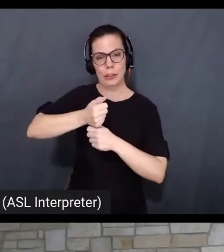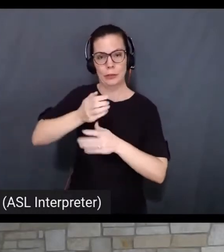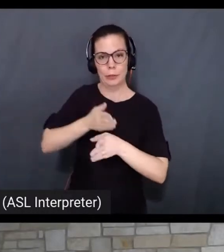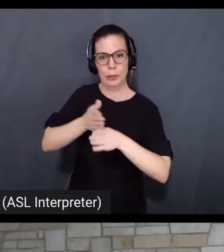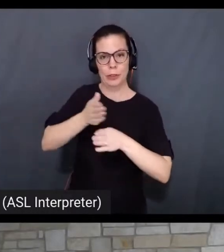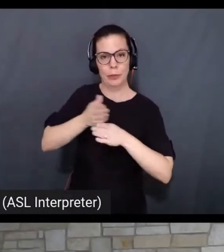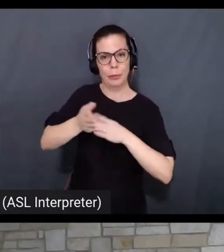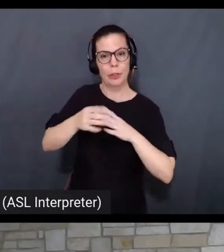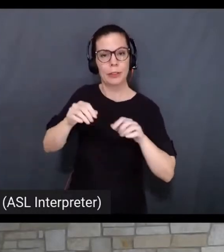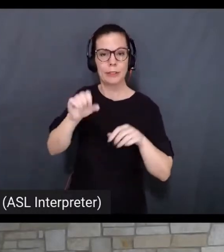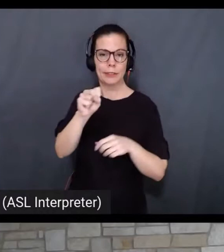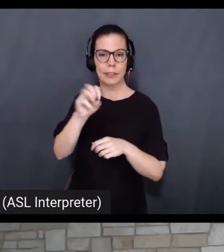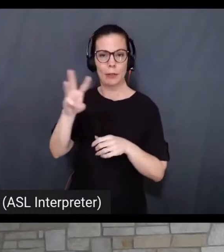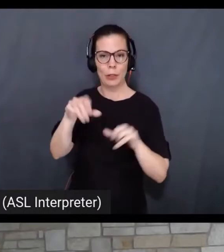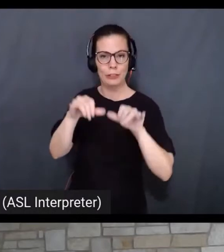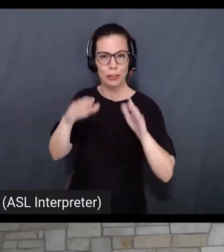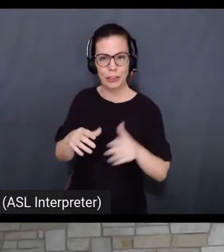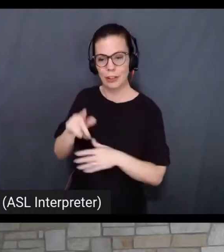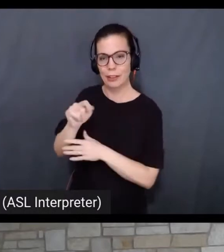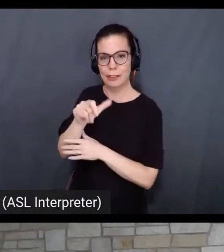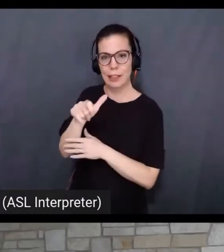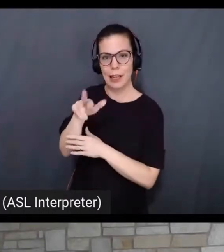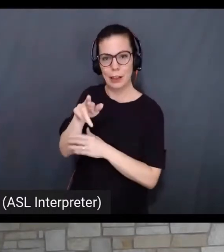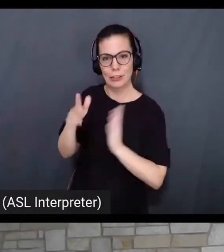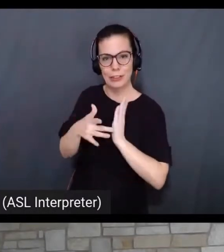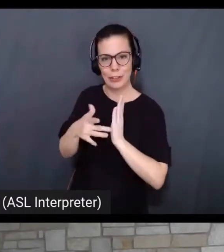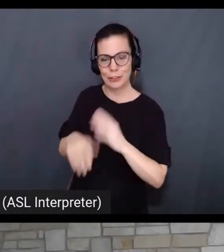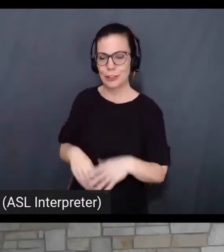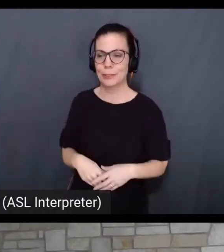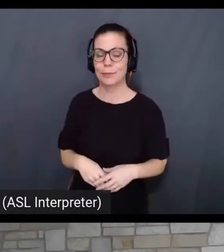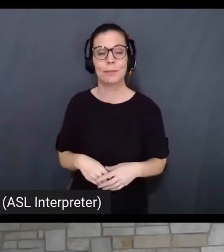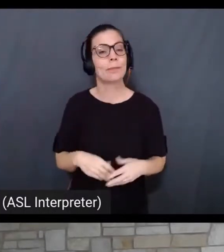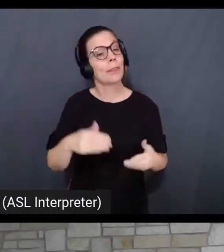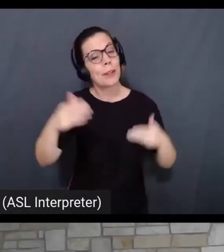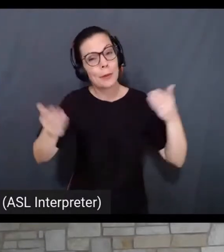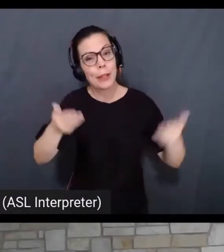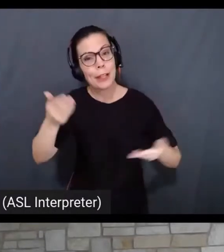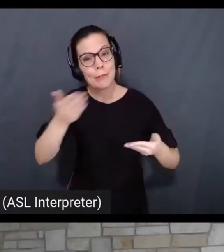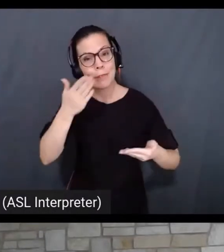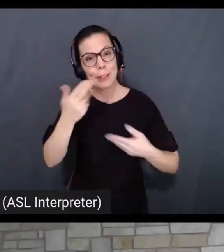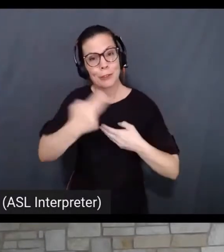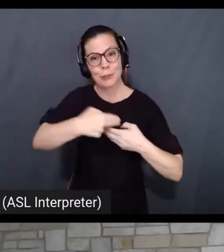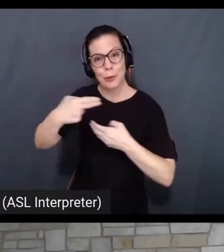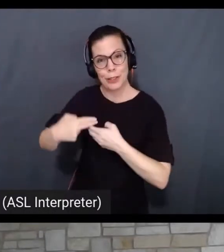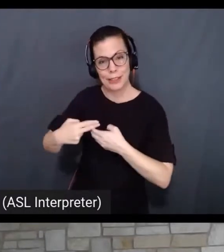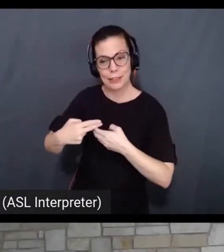Welcome, thank you both for joining me today. So for those of you who are at home,